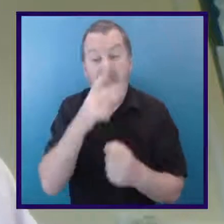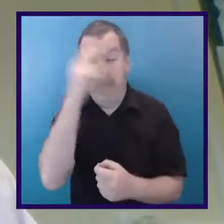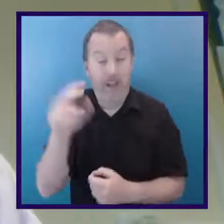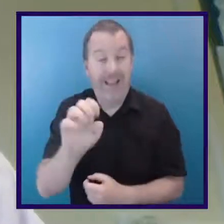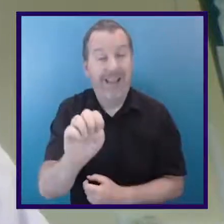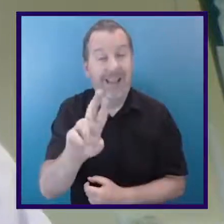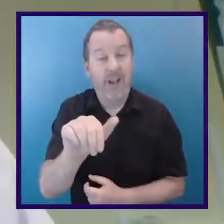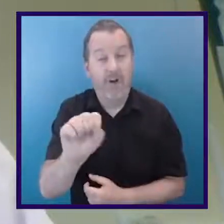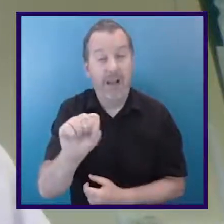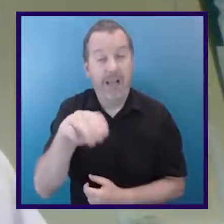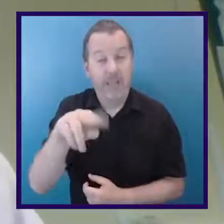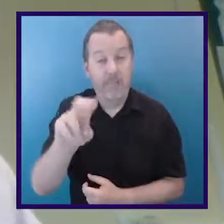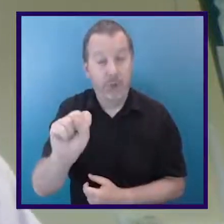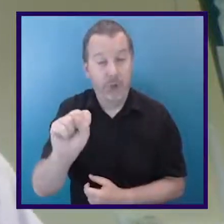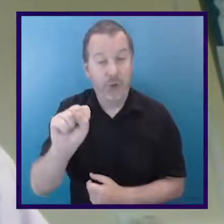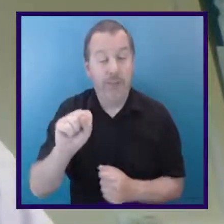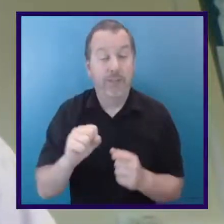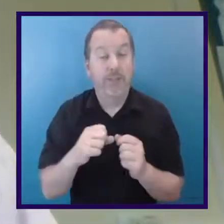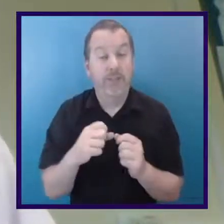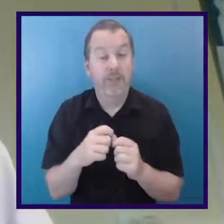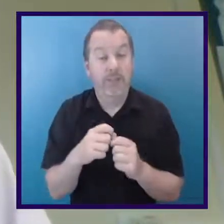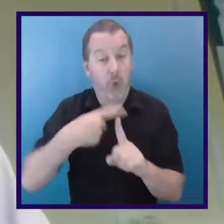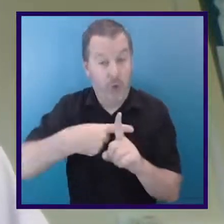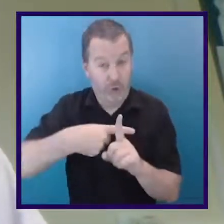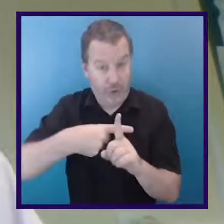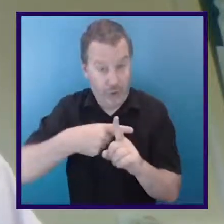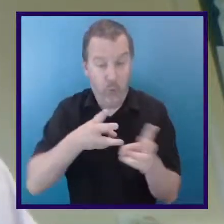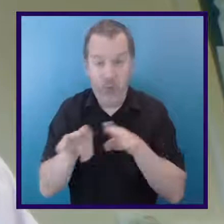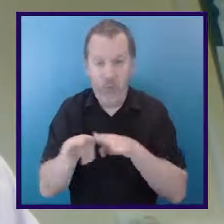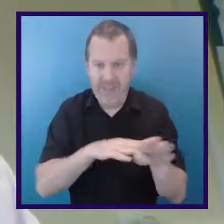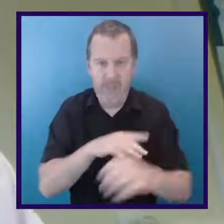And we were part of an Erasmus+ programme, working with colleagues in Italy, in Poland, in Spain.